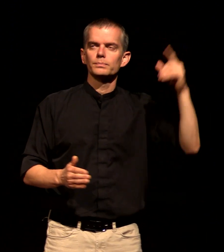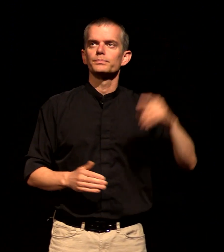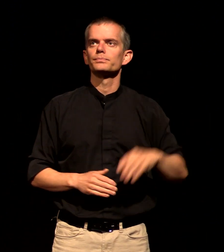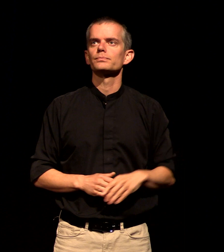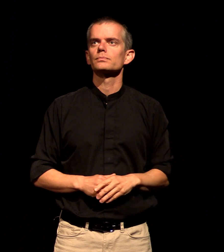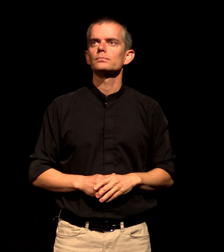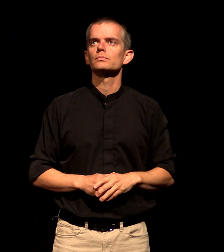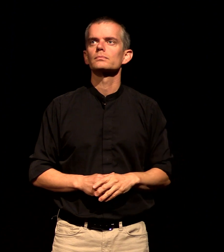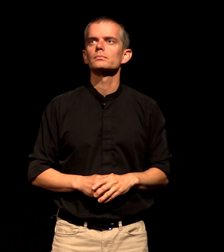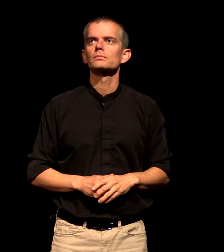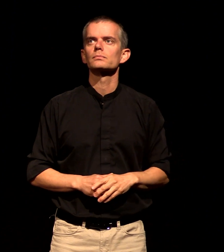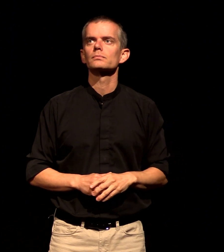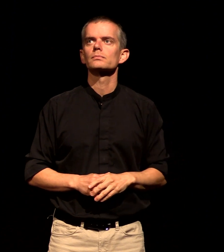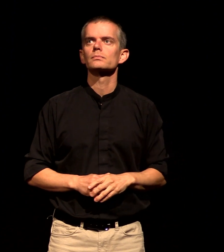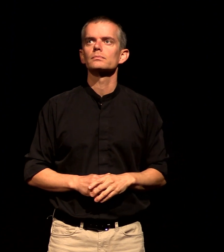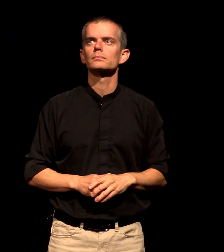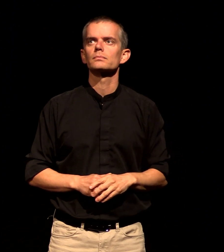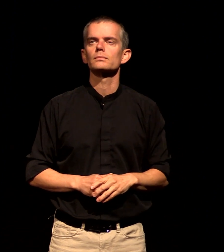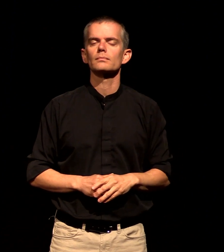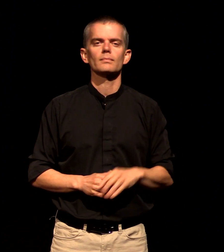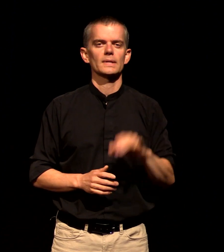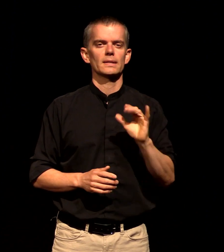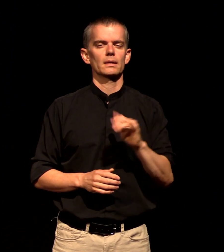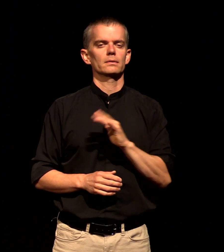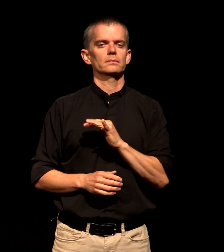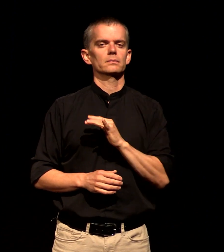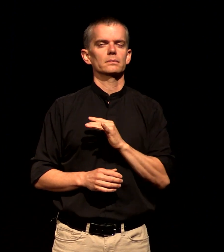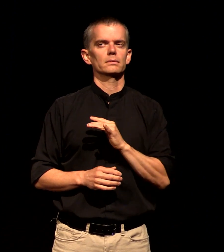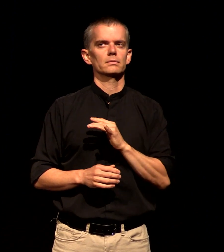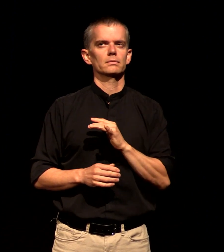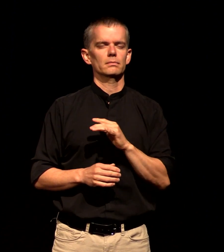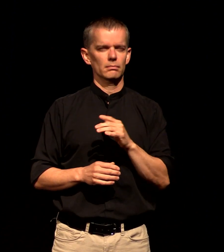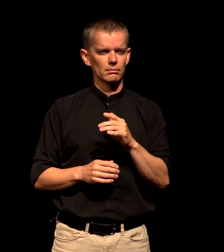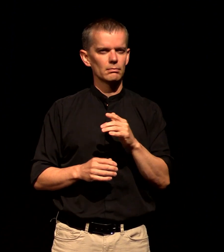knew was there. This might be one of the most compelling